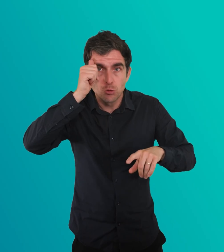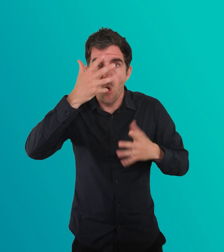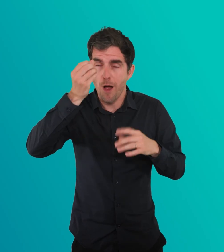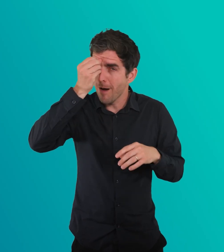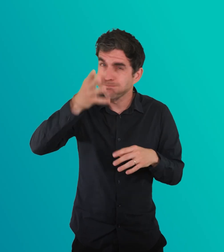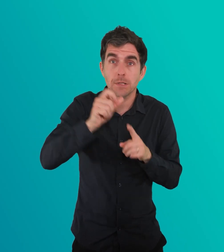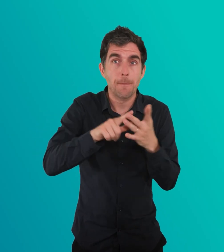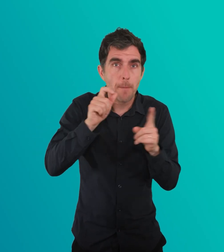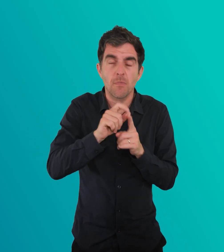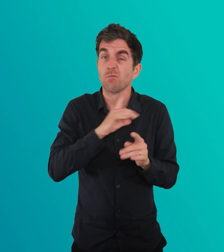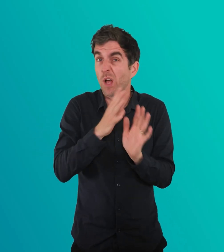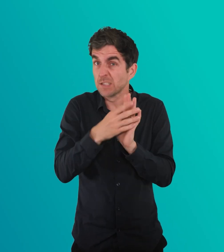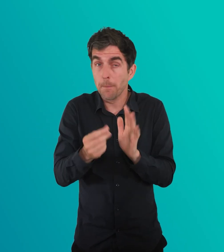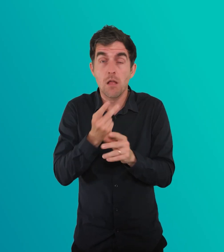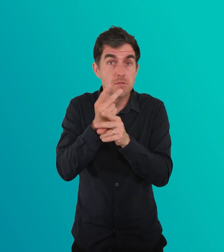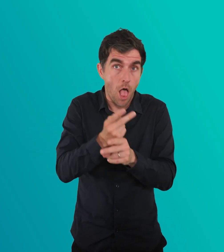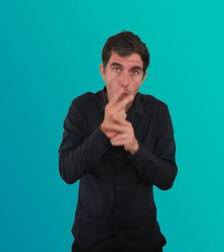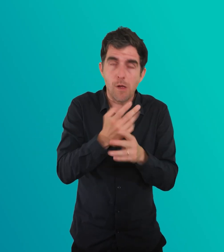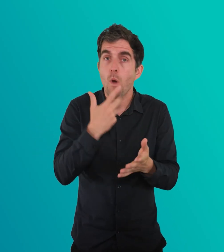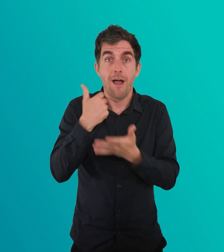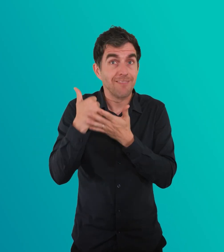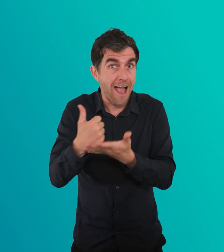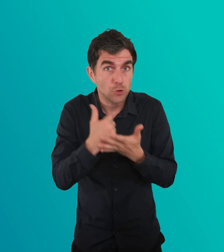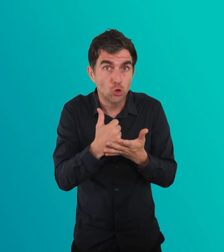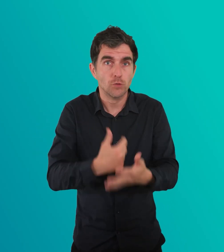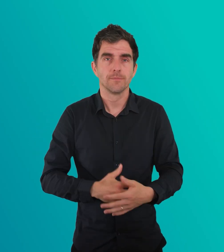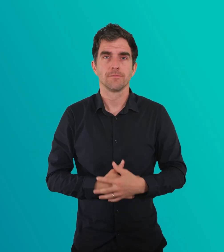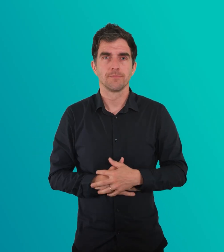with experience and knowledge of PIP, such as carers or advisors.